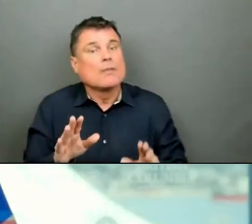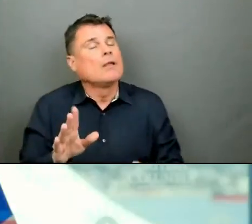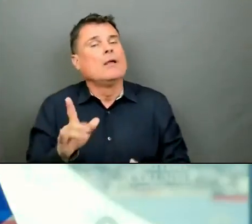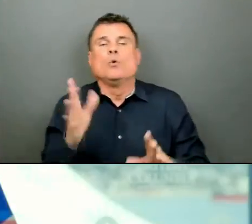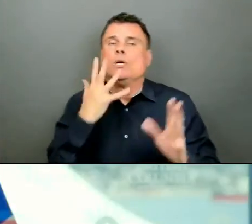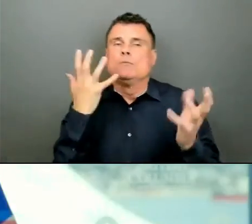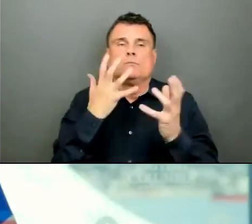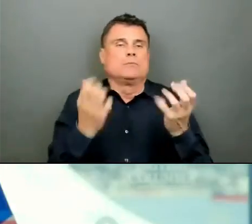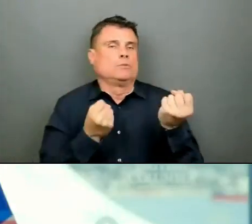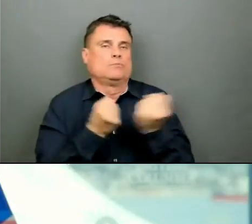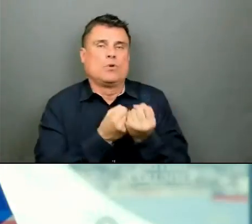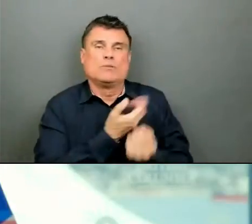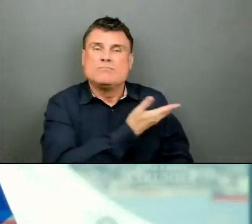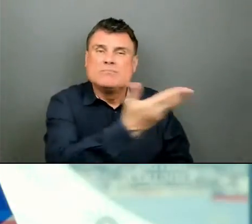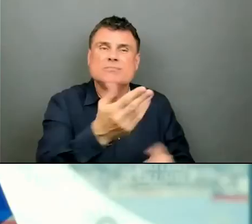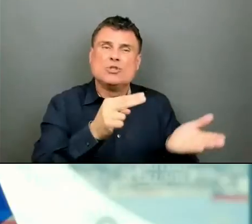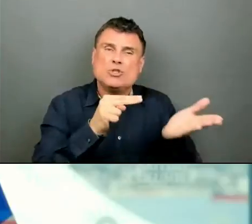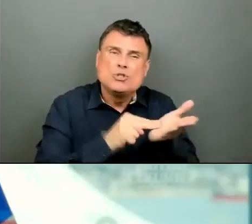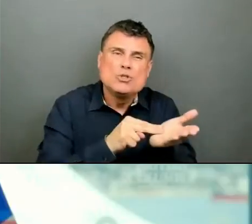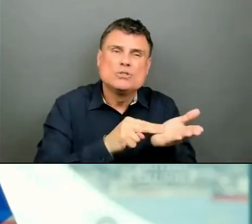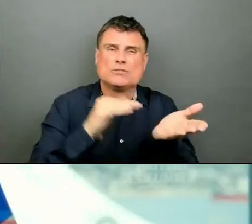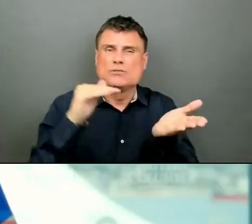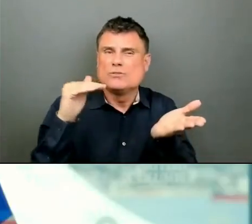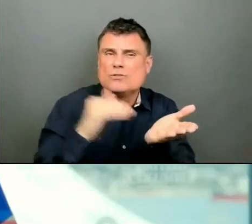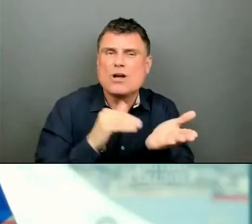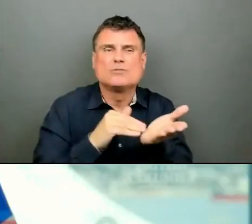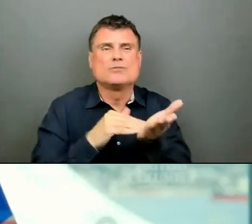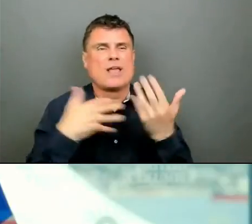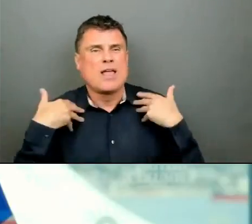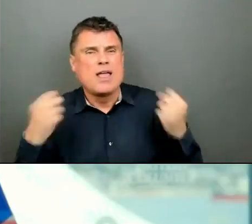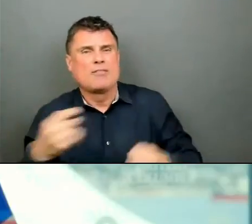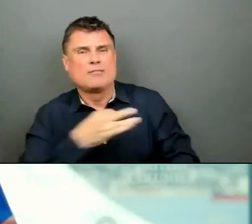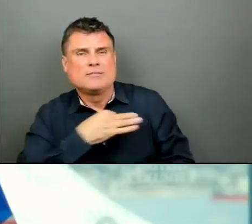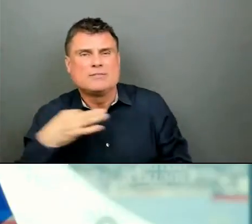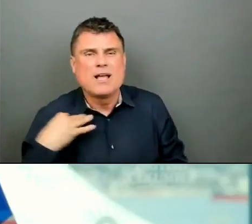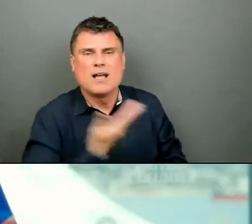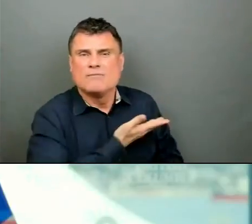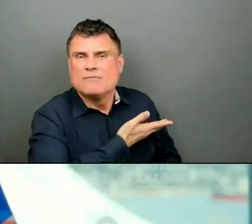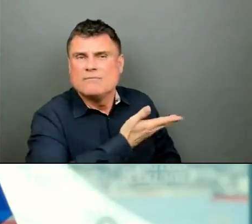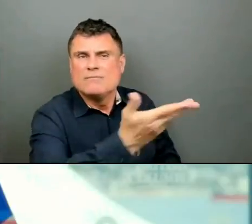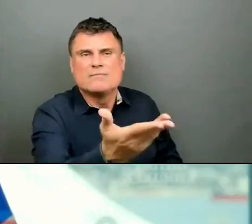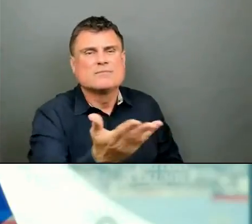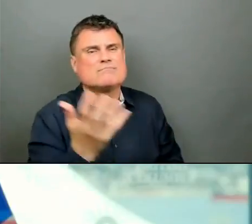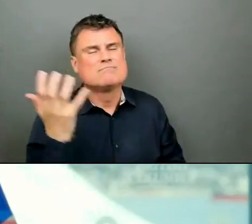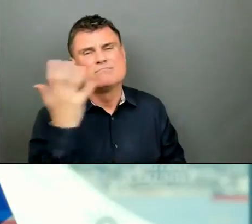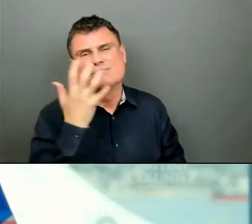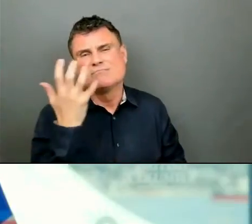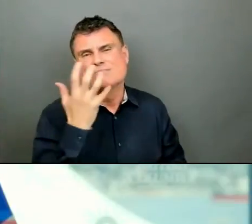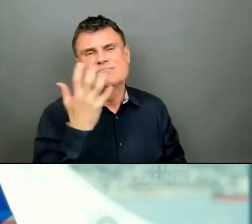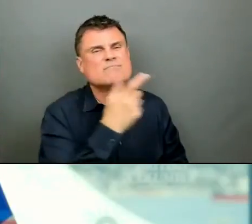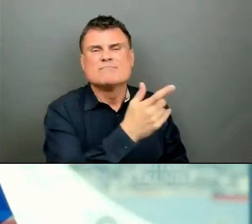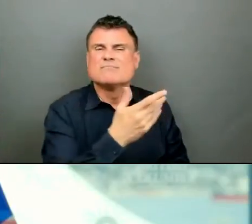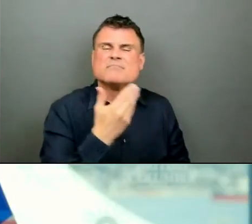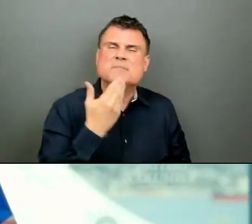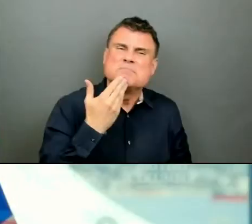and in particular BC a world scale some of the best work done by any health care workers in